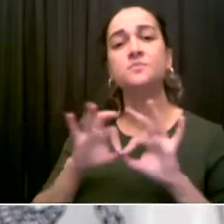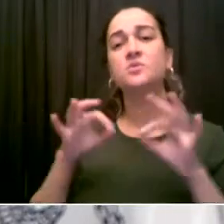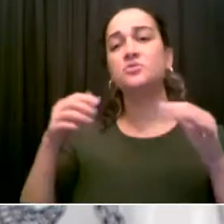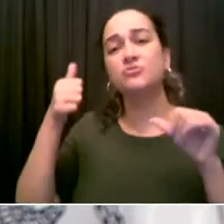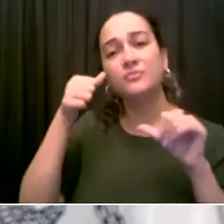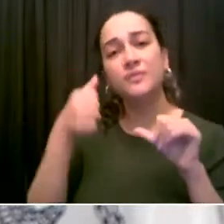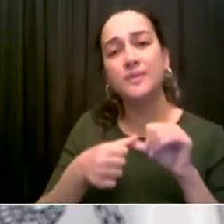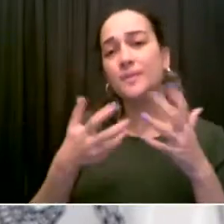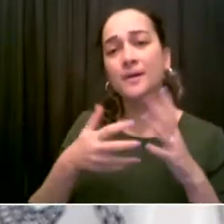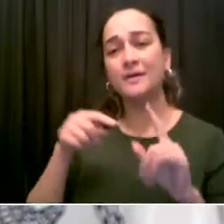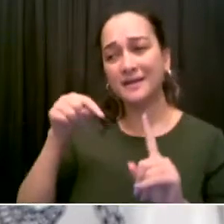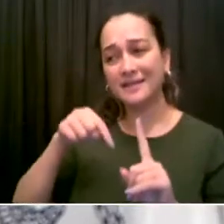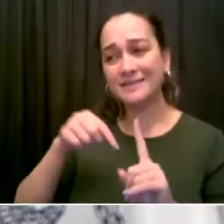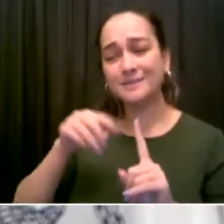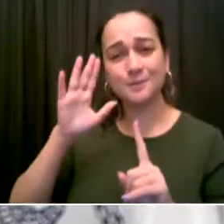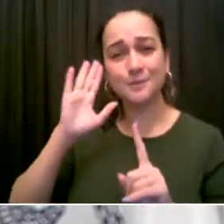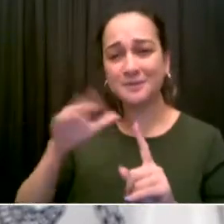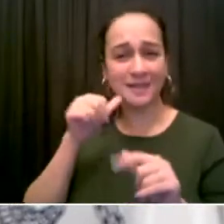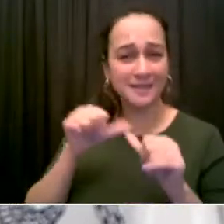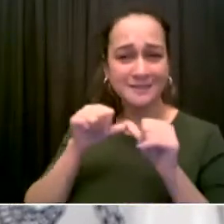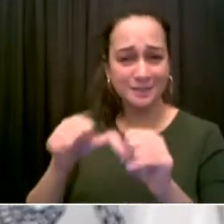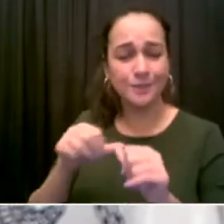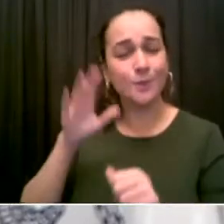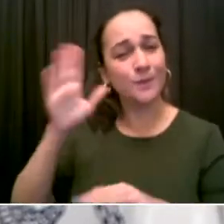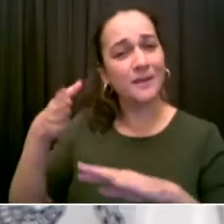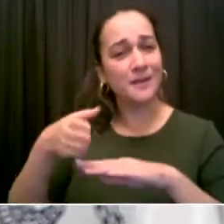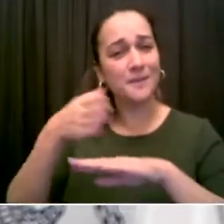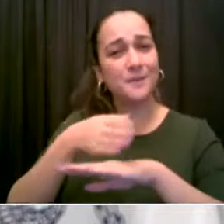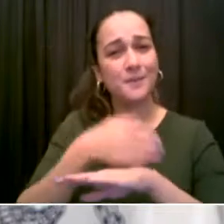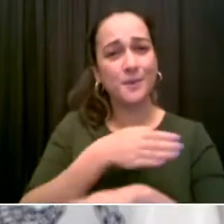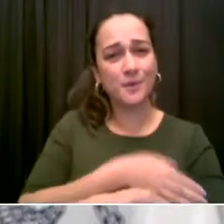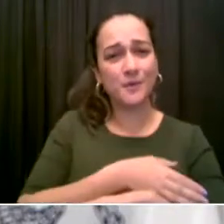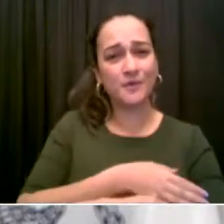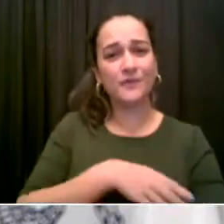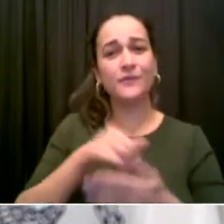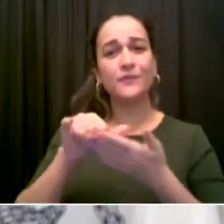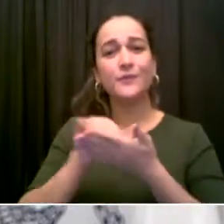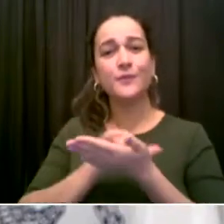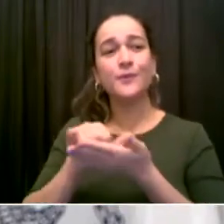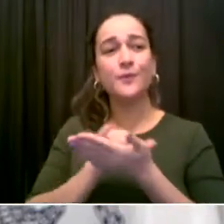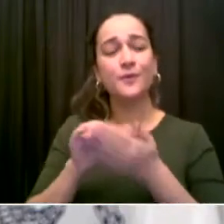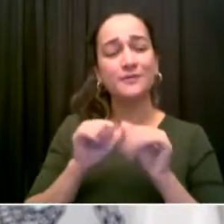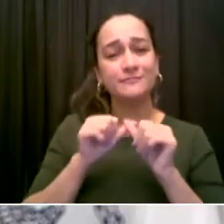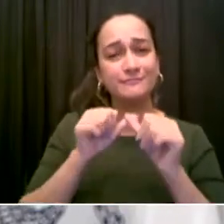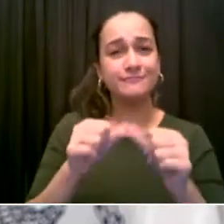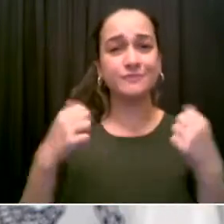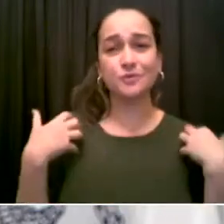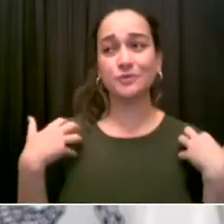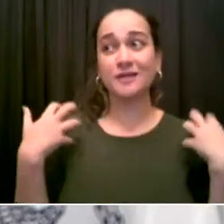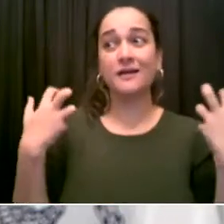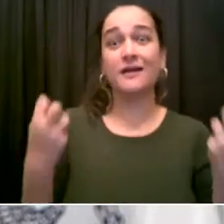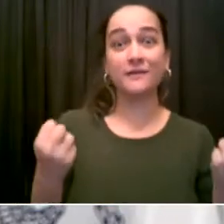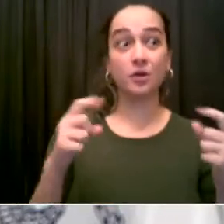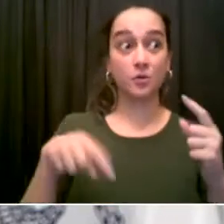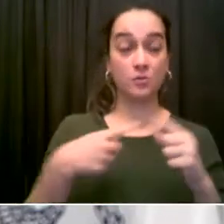TURN THIS AROUND . WE SAID T HE OTHER DAY THAT REVECORED EQUALS PUBLIC SAFETY AND PUBLIC